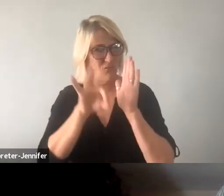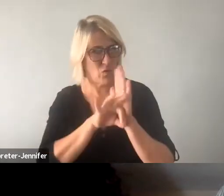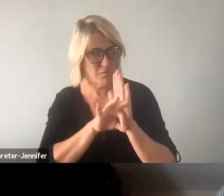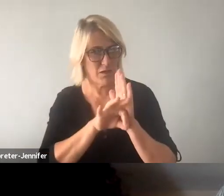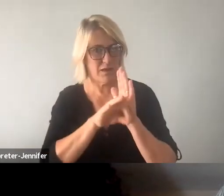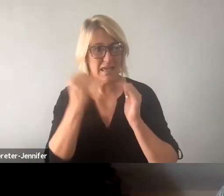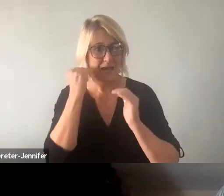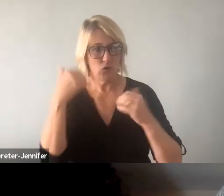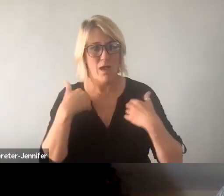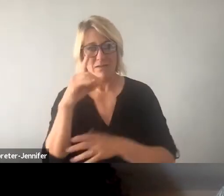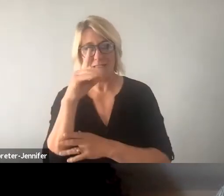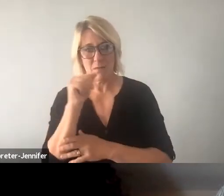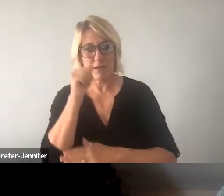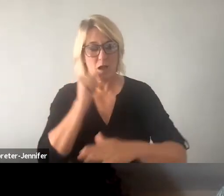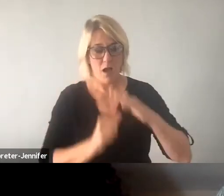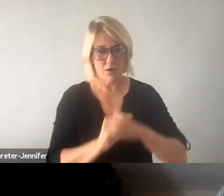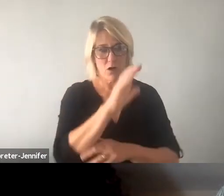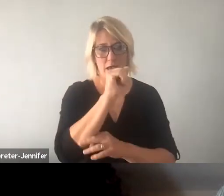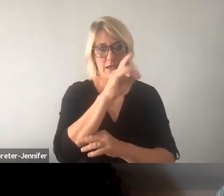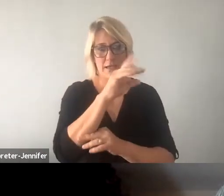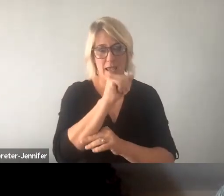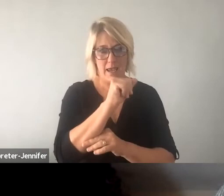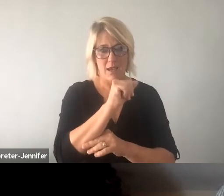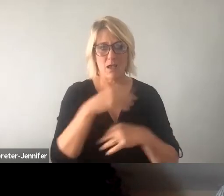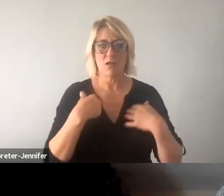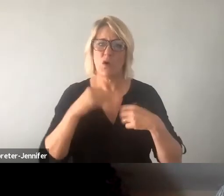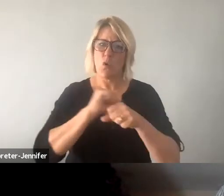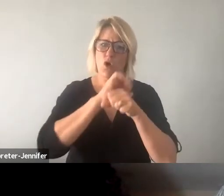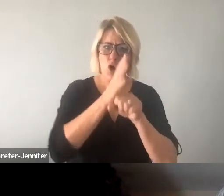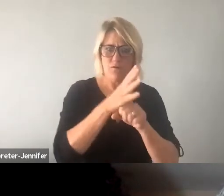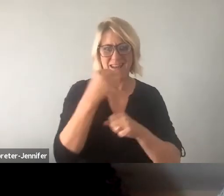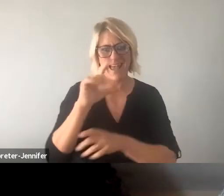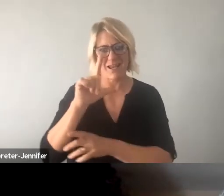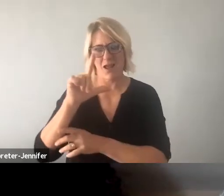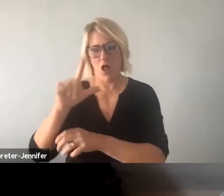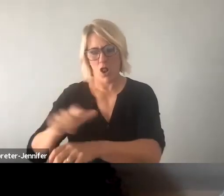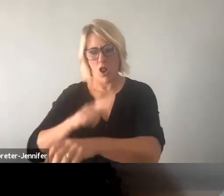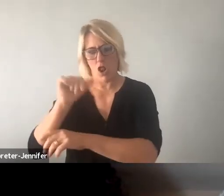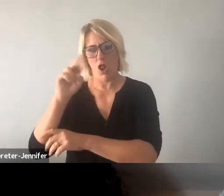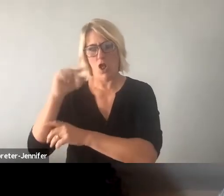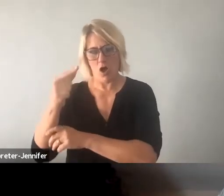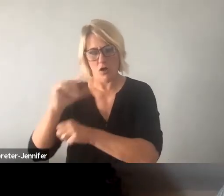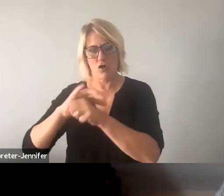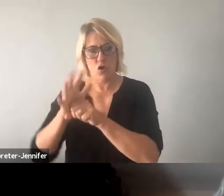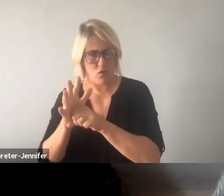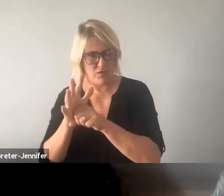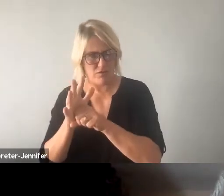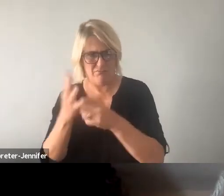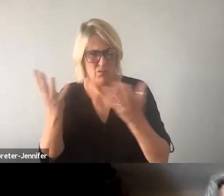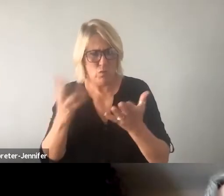thremp hold that you meet a formula for determining whether you have a disability under the ADA. So how does